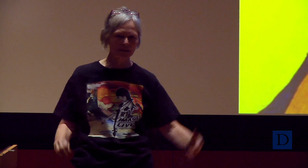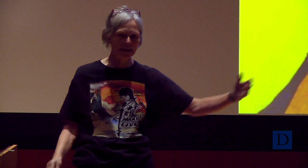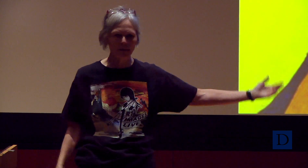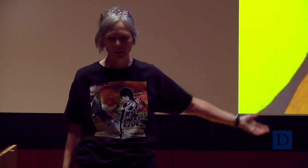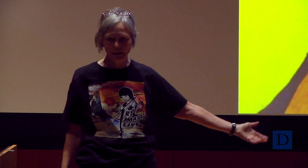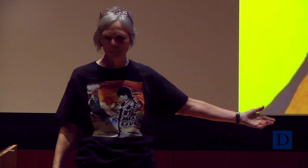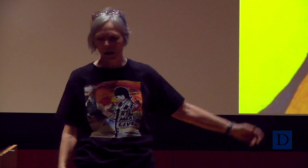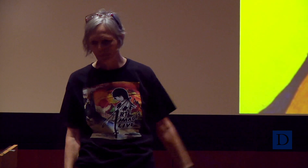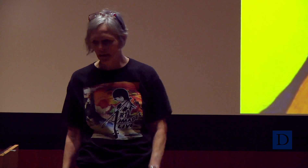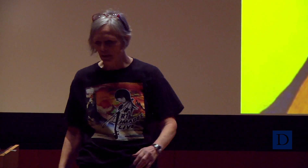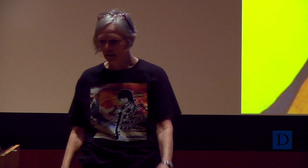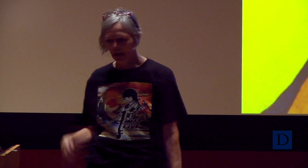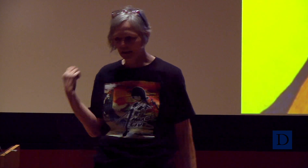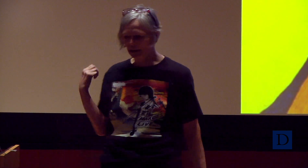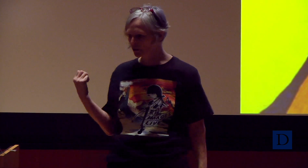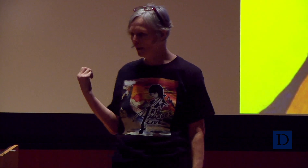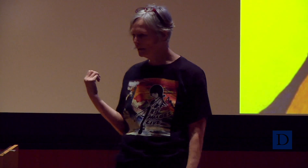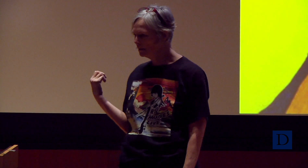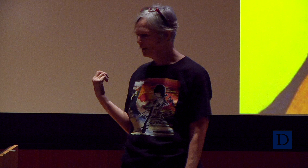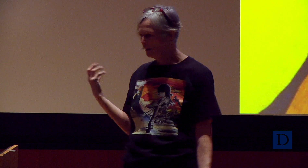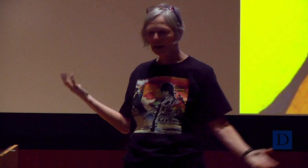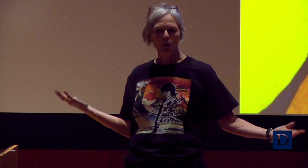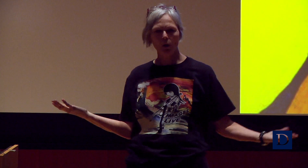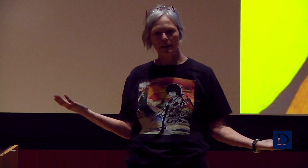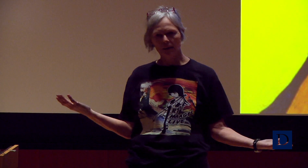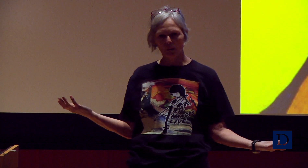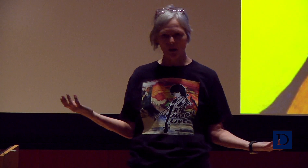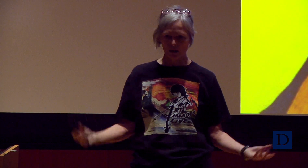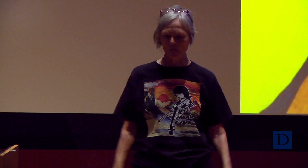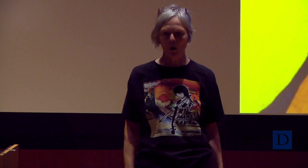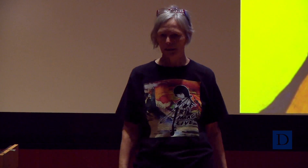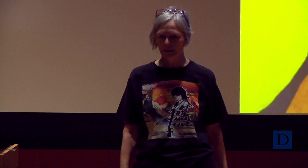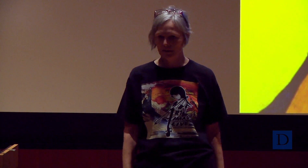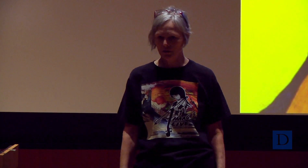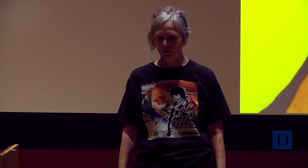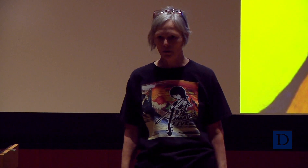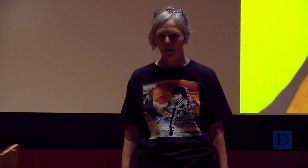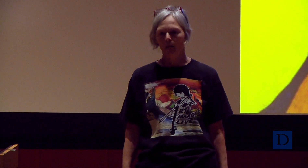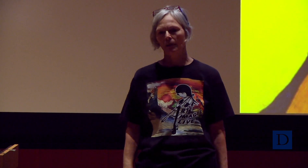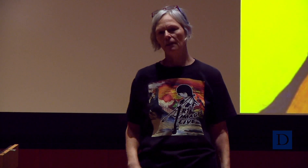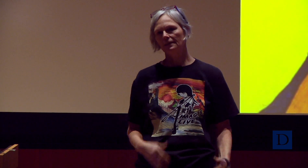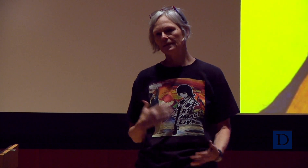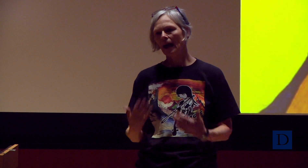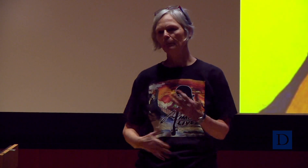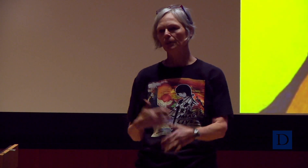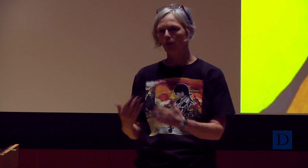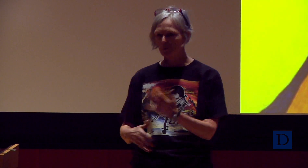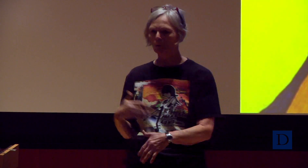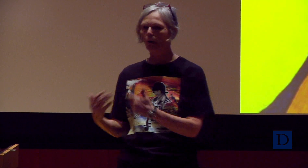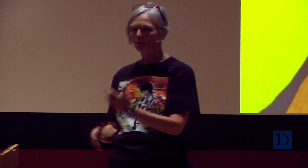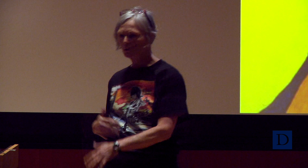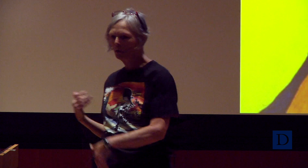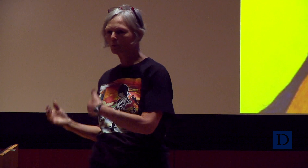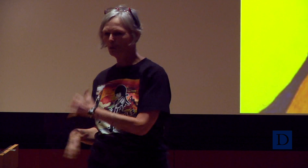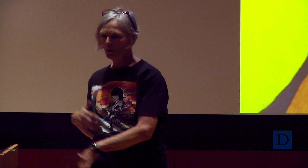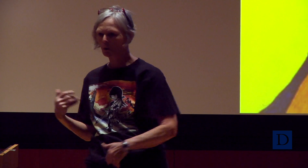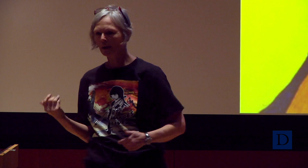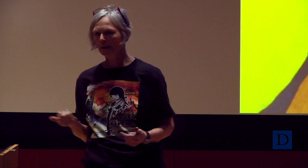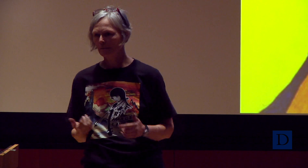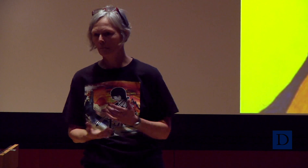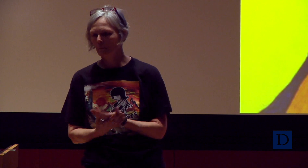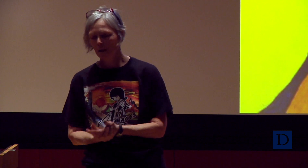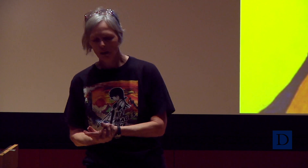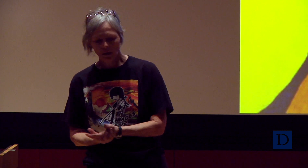‘cause I covered a hip-hop thing at Cat’s Cradle. Had no idea what I was walking into. But this has happened over and over and over and over again.